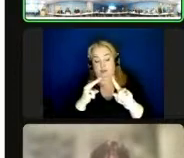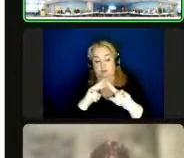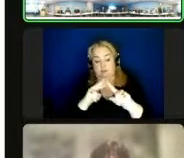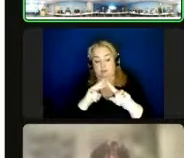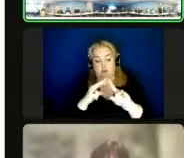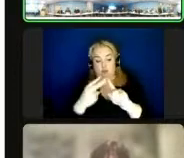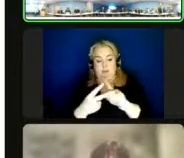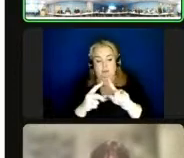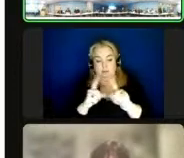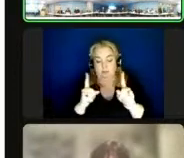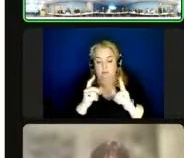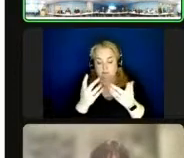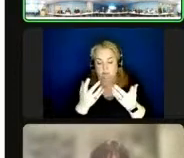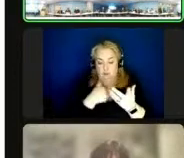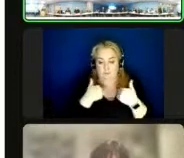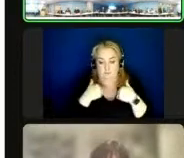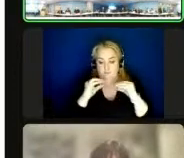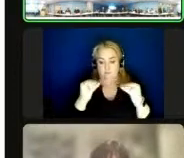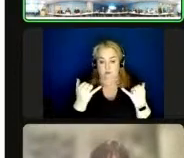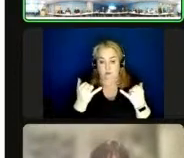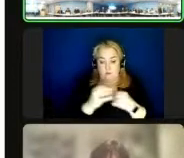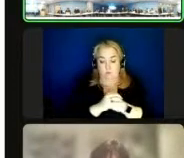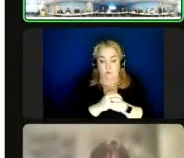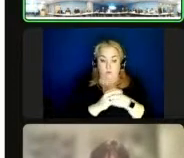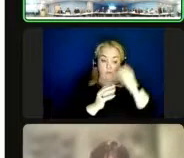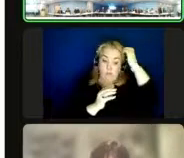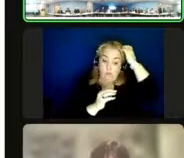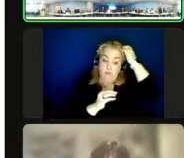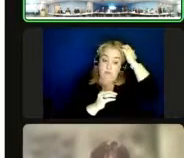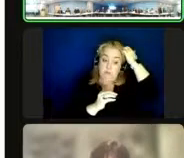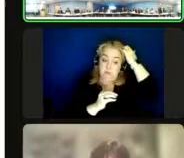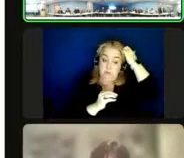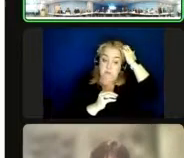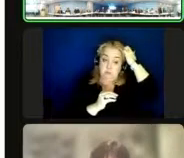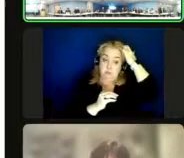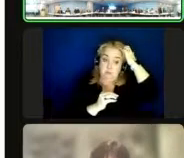ALTER THAT PERSPECTIVE GOING